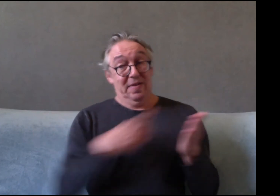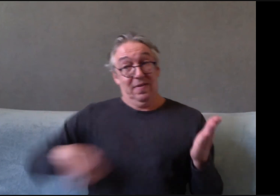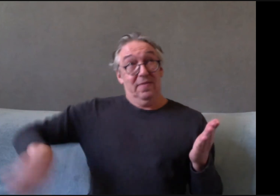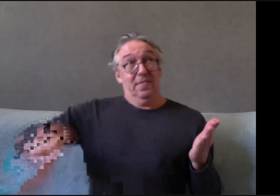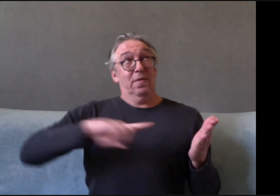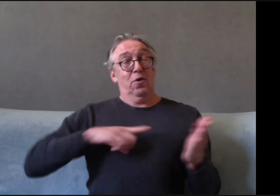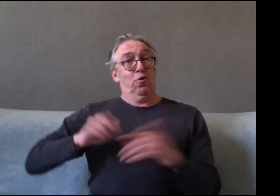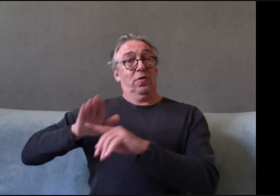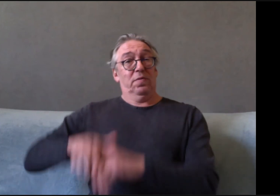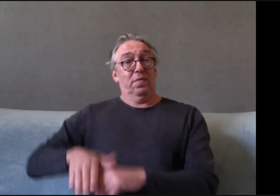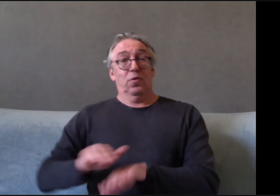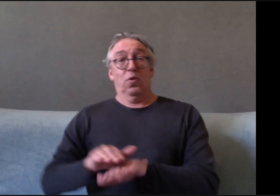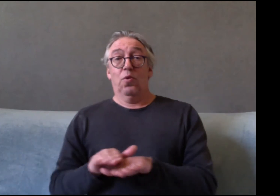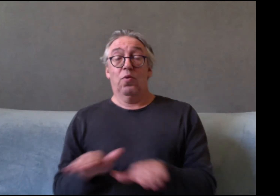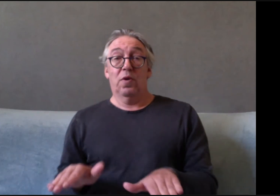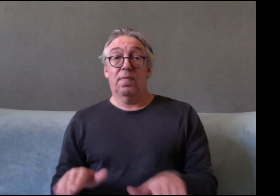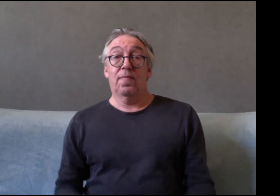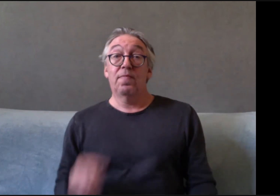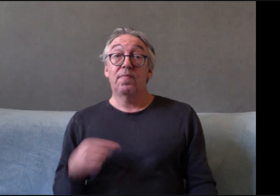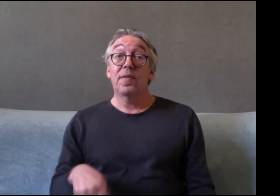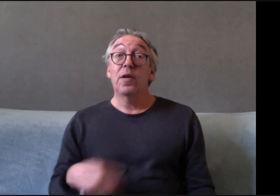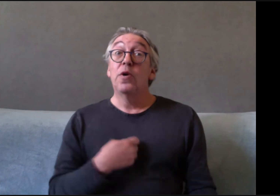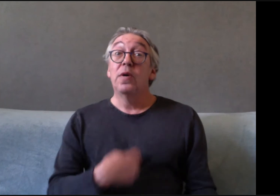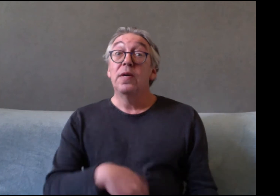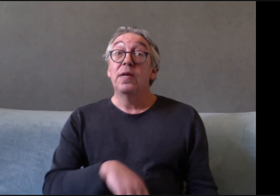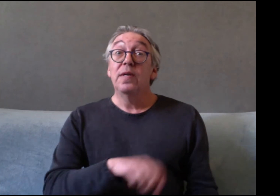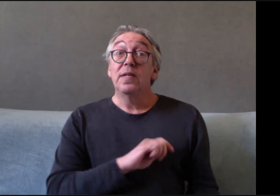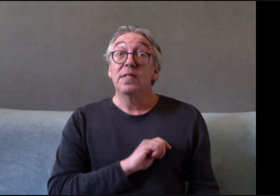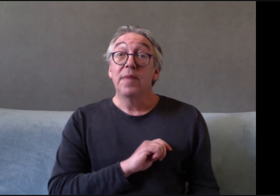people with some kind of disabilities to go to the hospital.